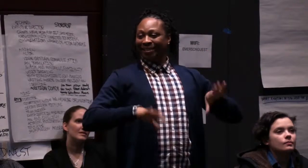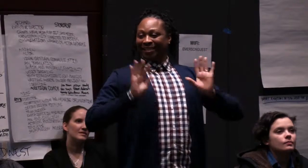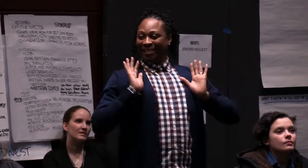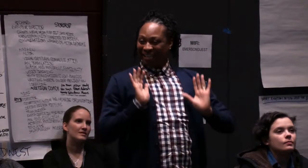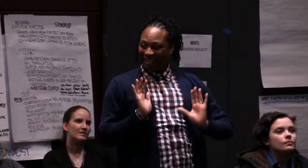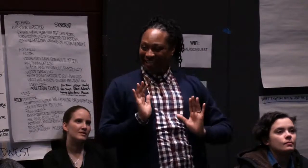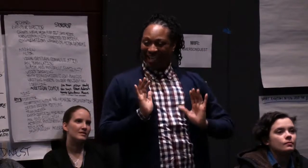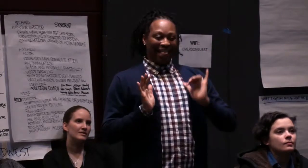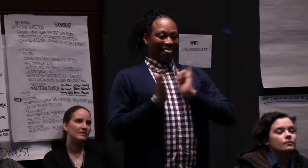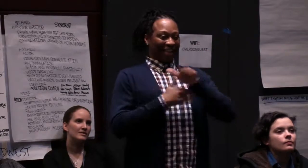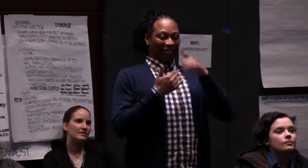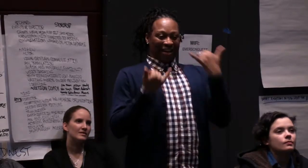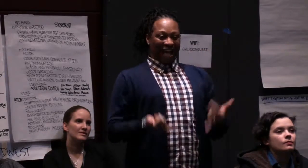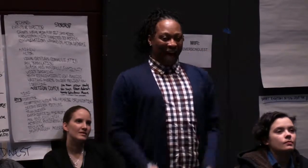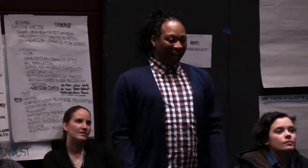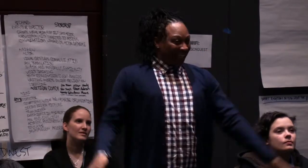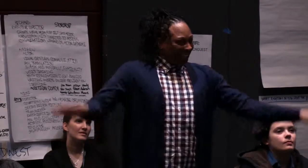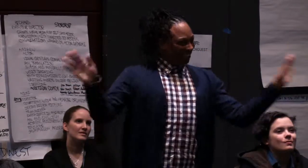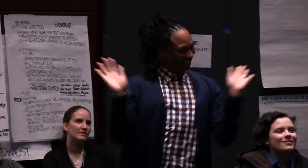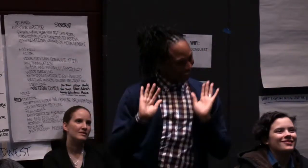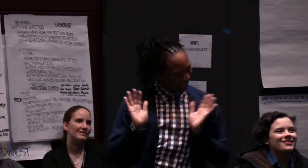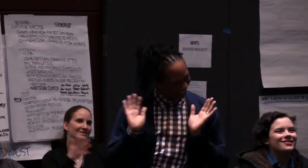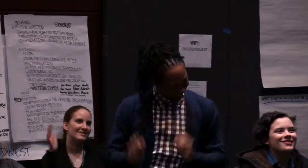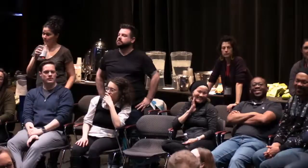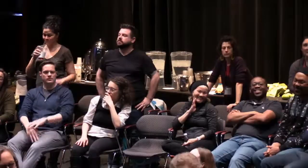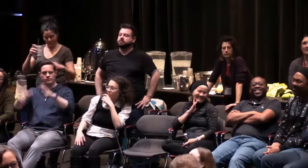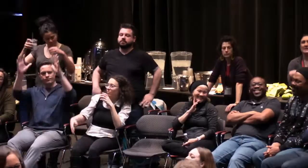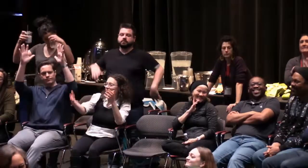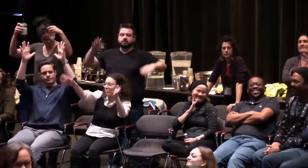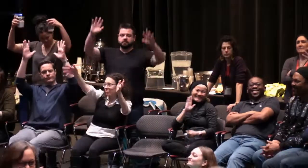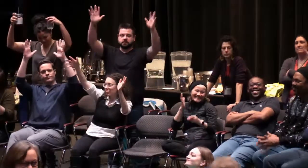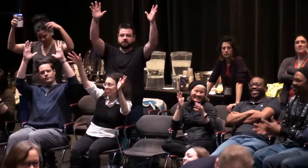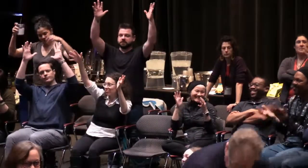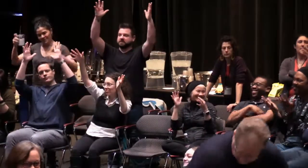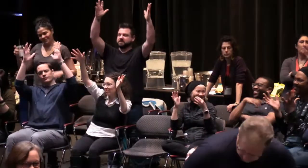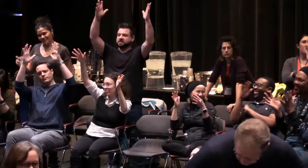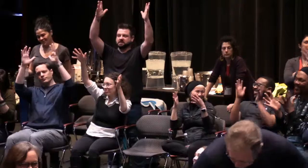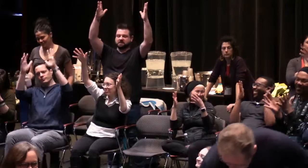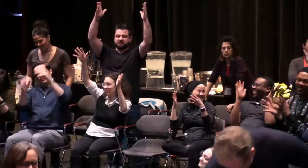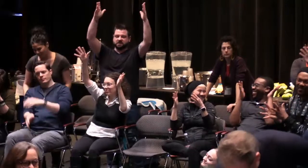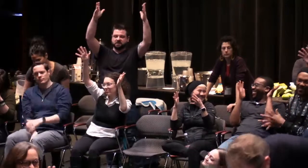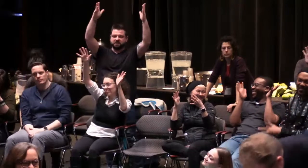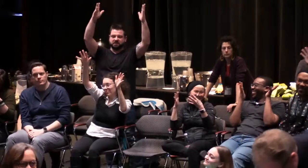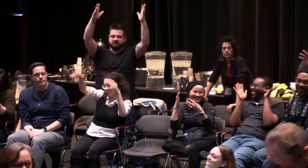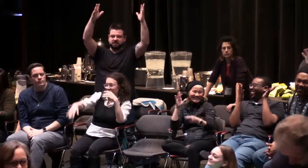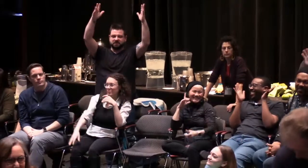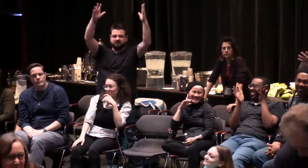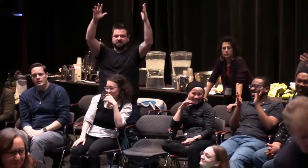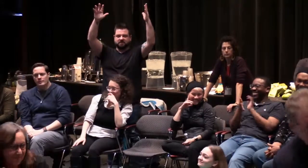to expand representation and that's it for now. That's all I got to say.